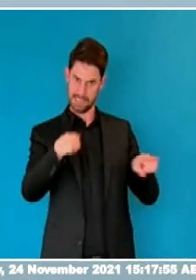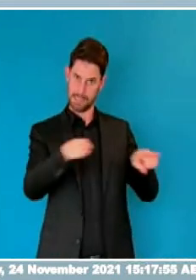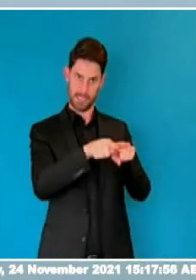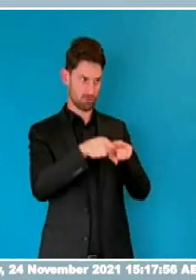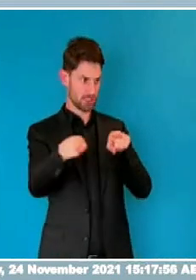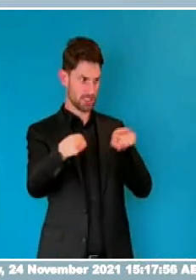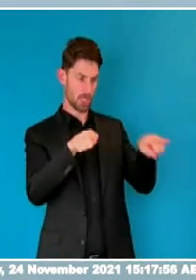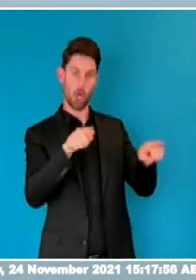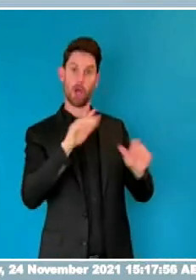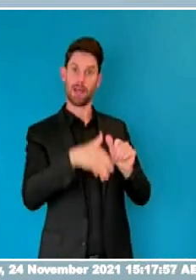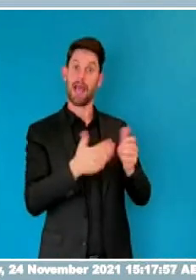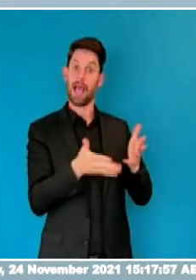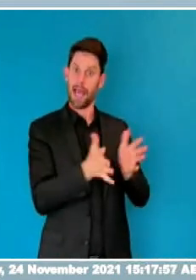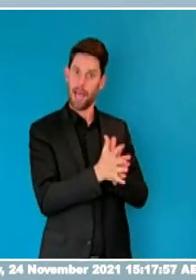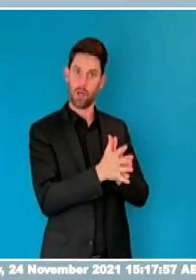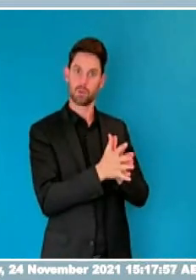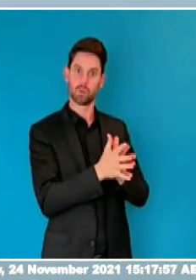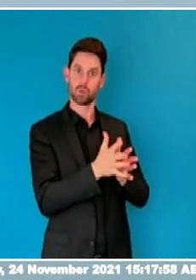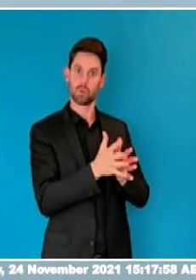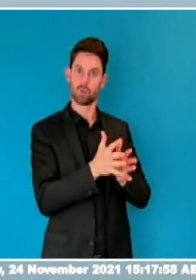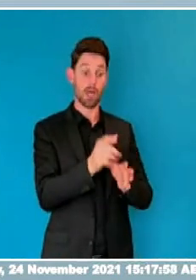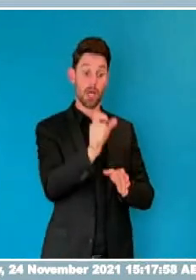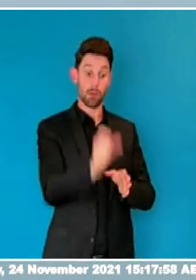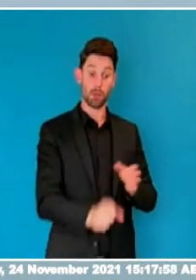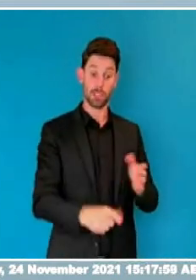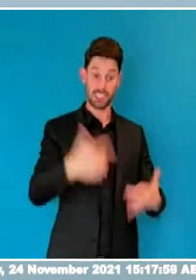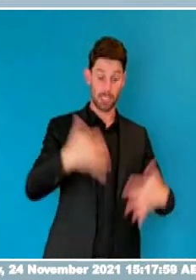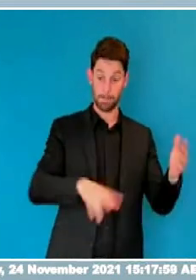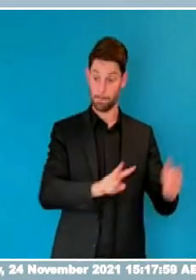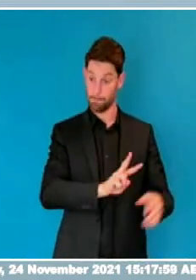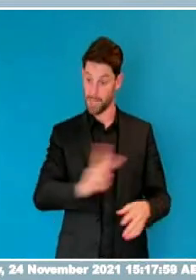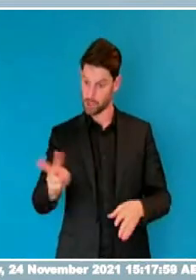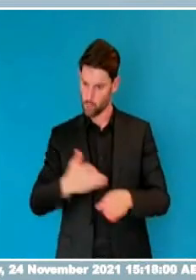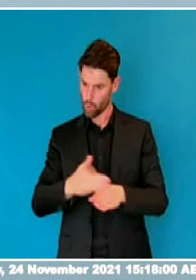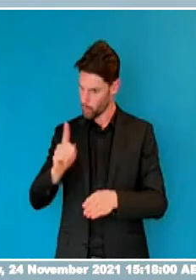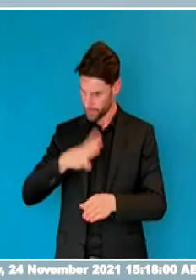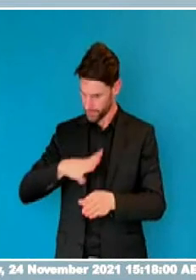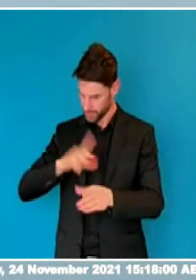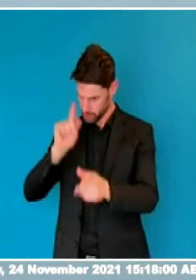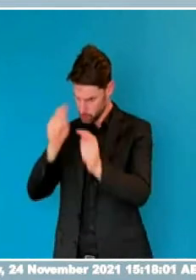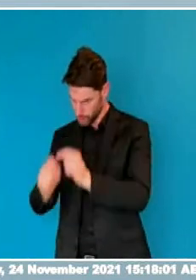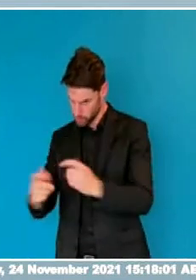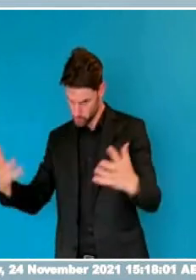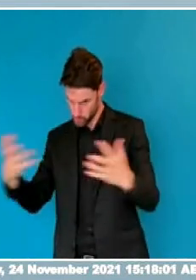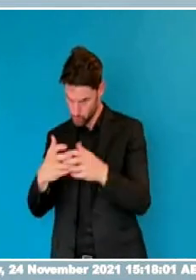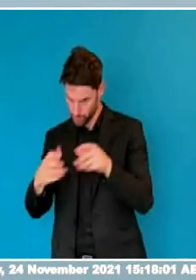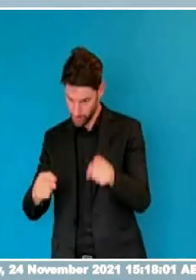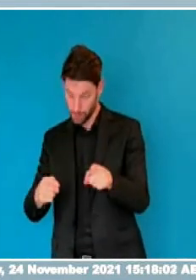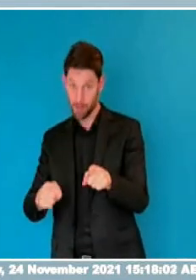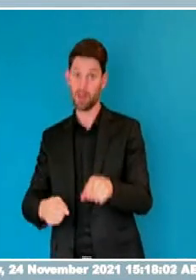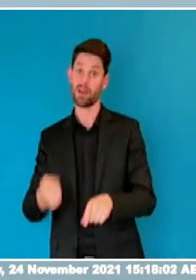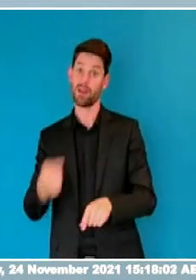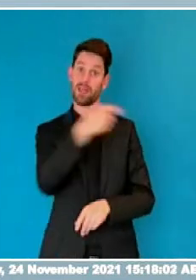need to do to get a person back to work and a reasonable adjustment that may be required